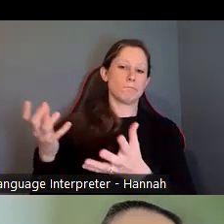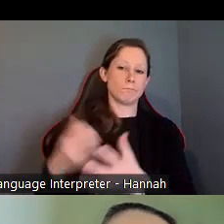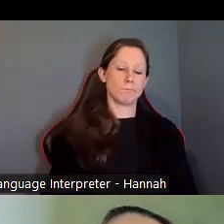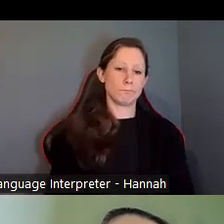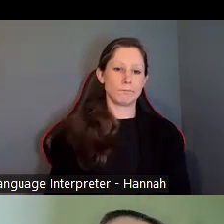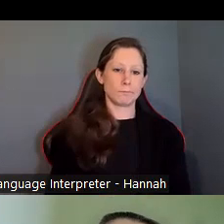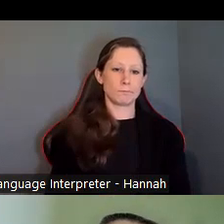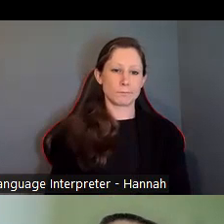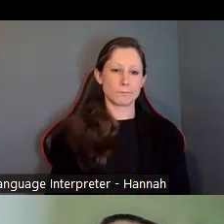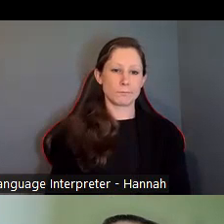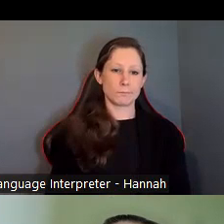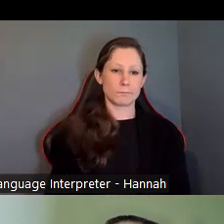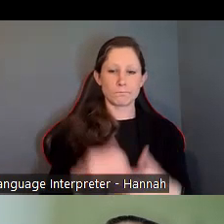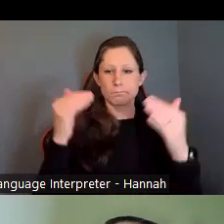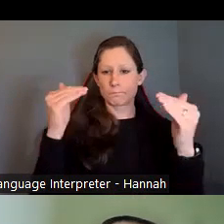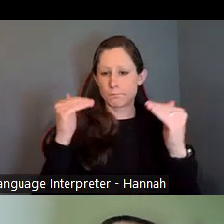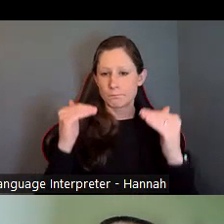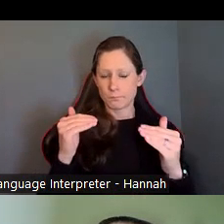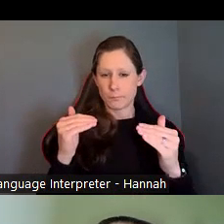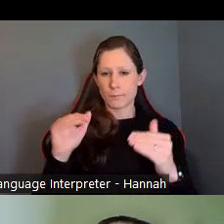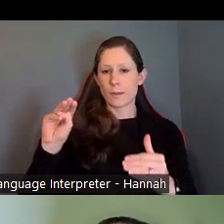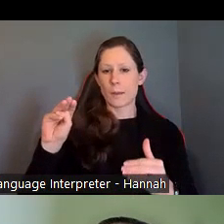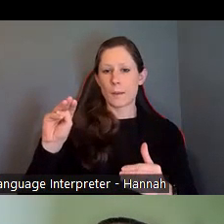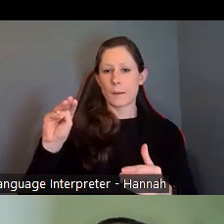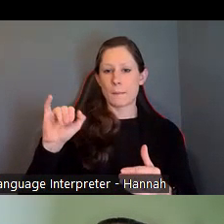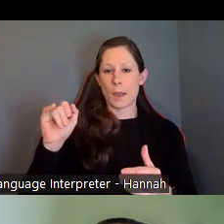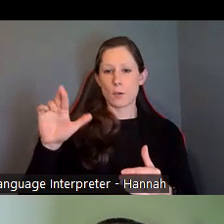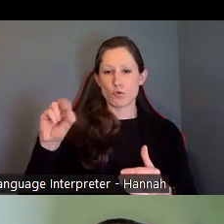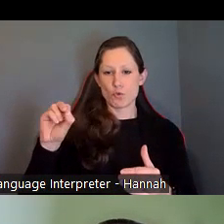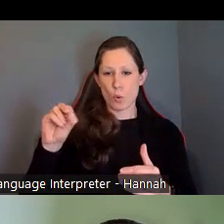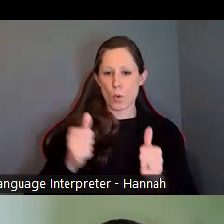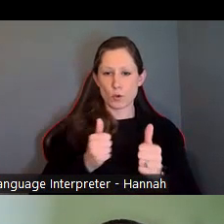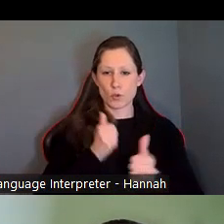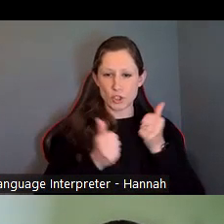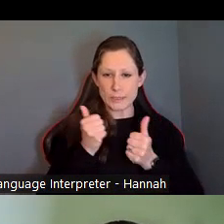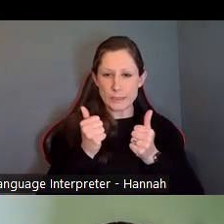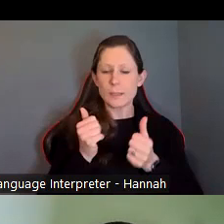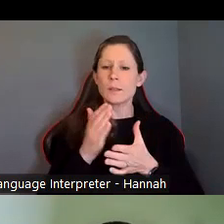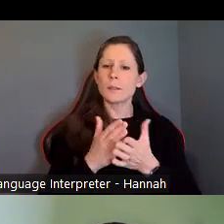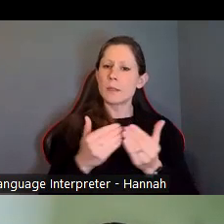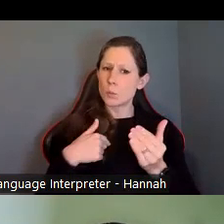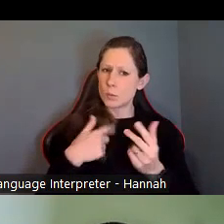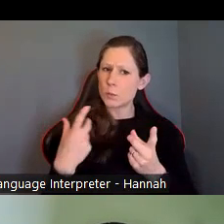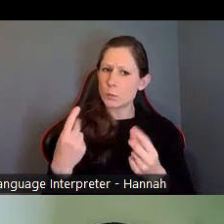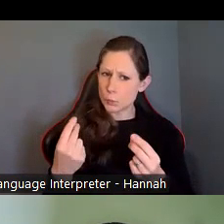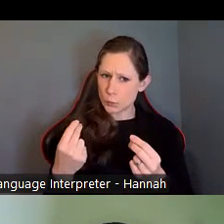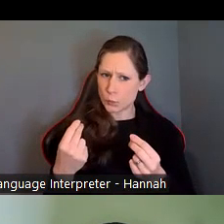Microaggressions. These are the little things that we do that just feel slightly off,